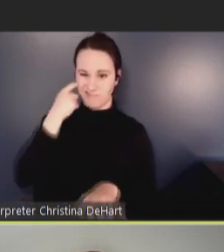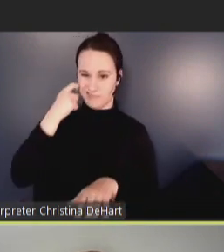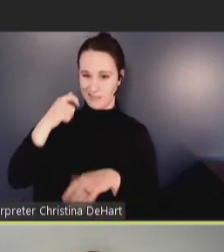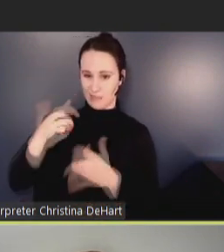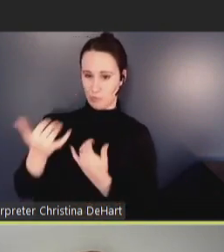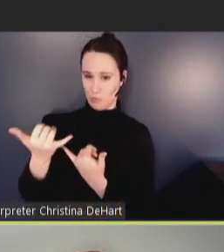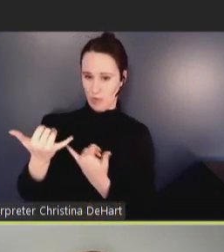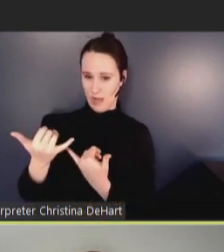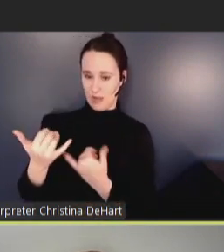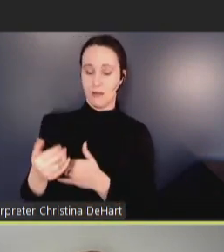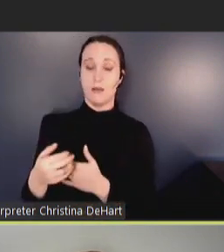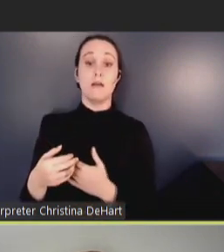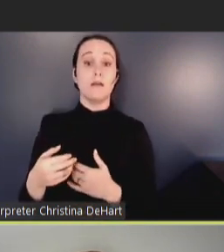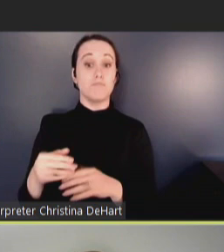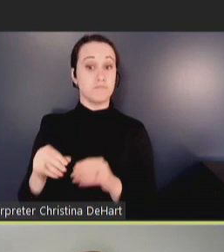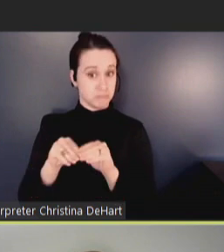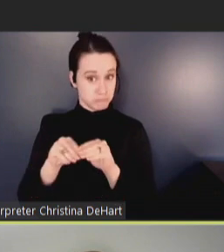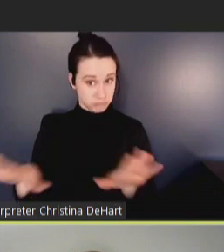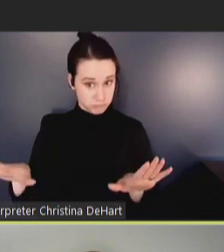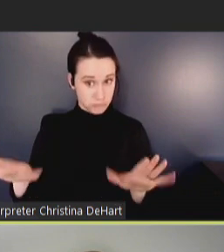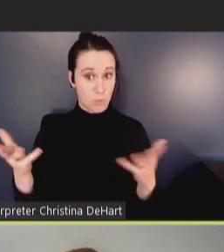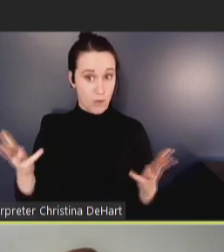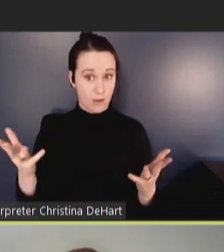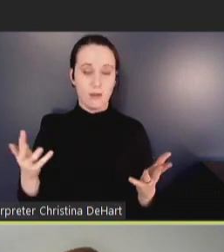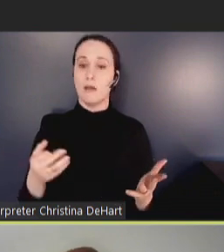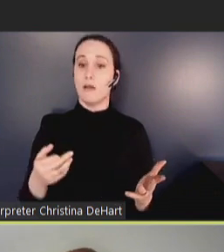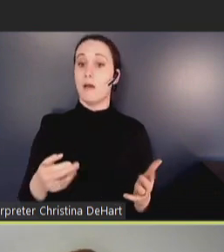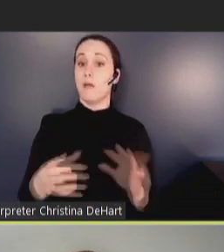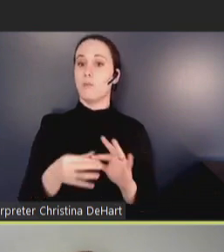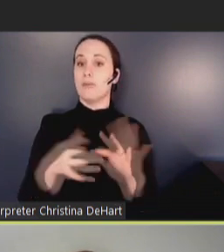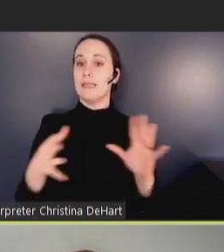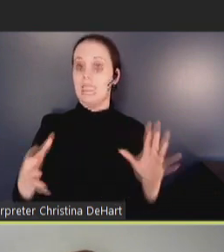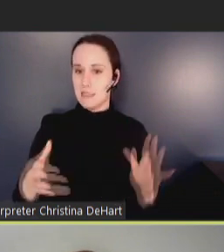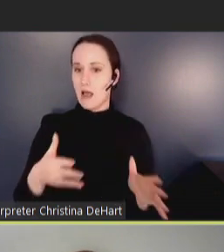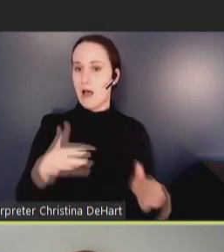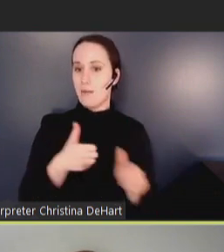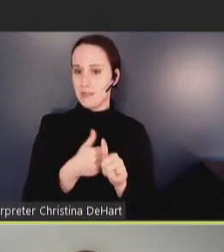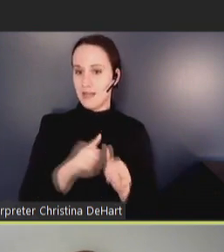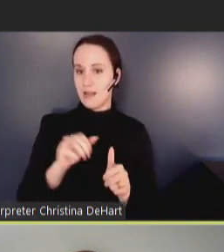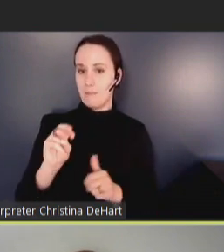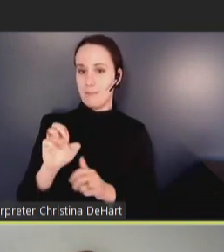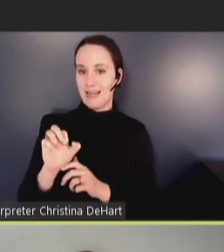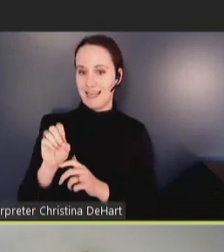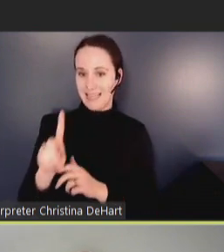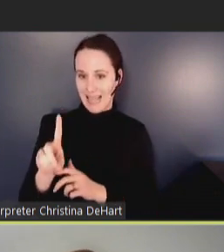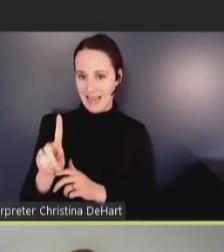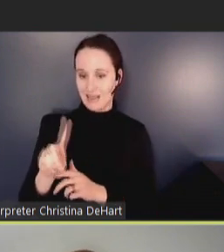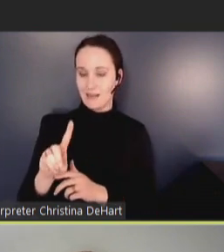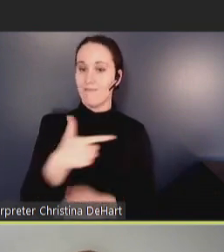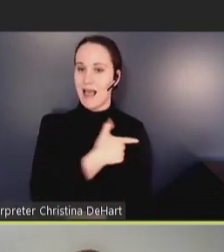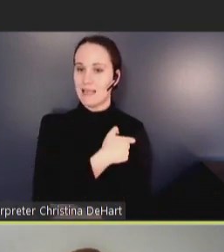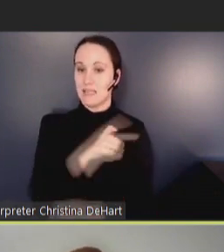that we have released an updated Medicaid vaccine toolkit. This is something that we